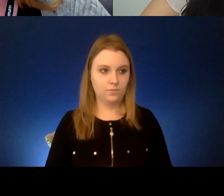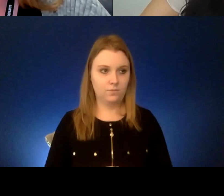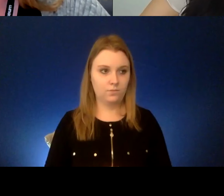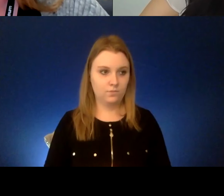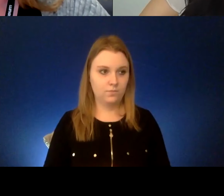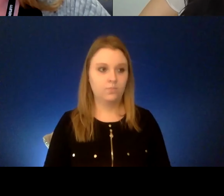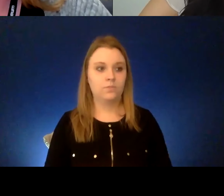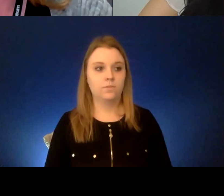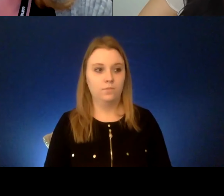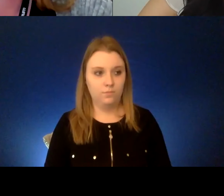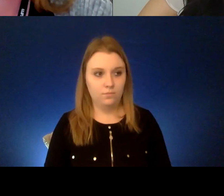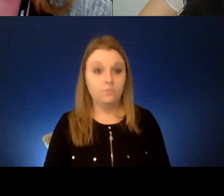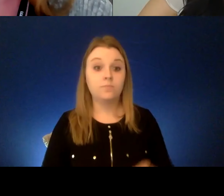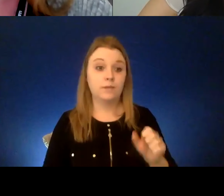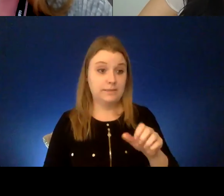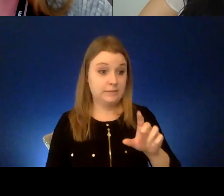Yes. Derek, do you wanna speak to that?